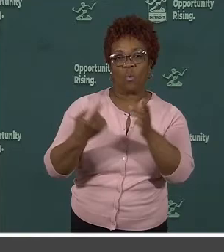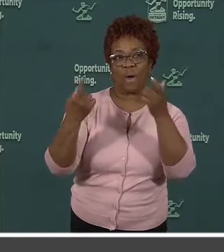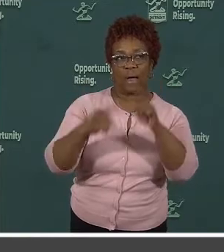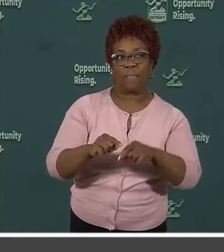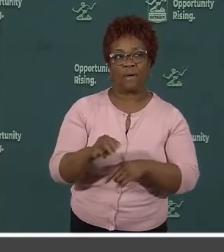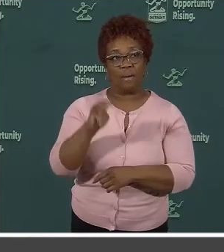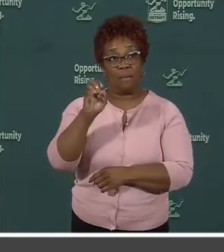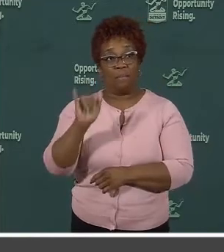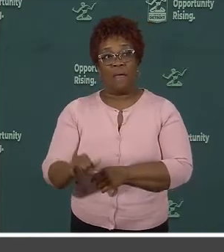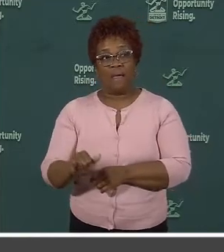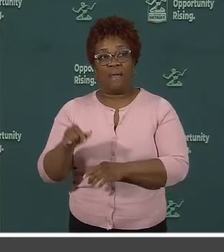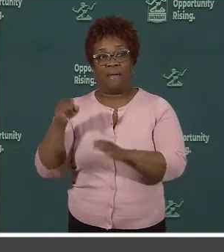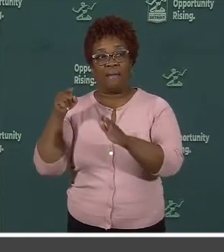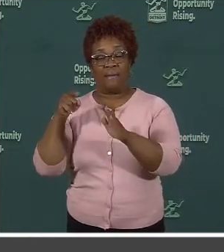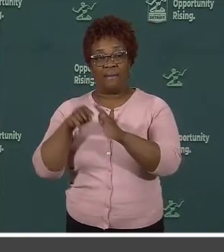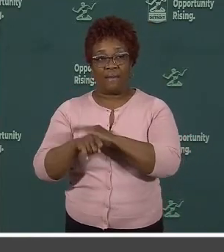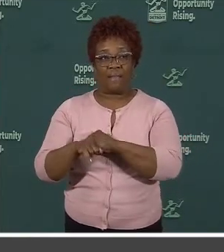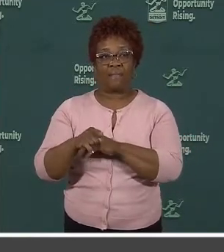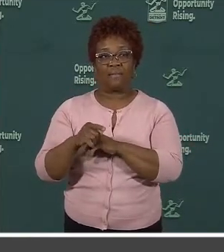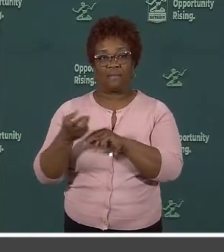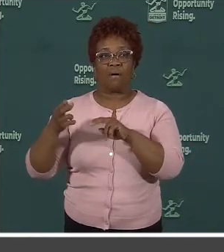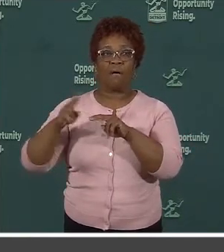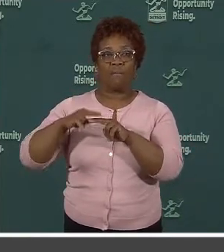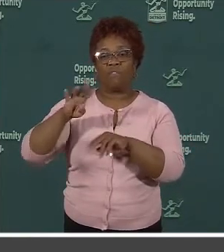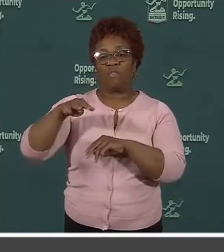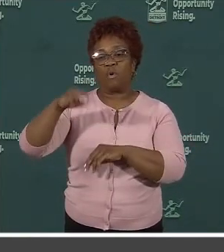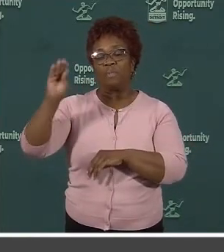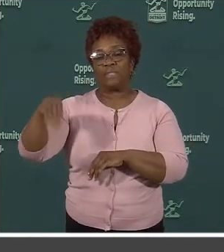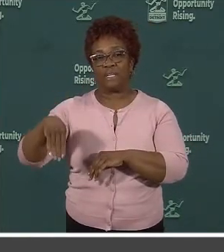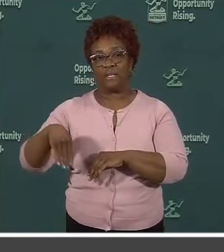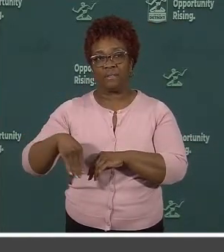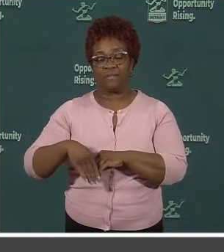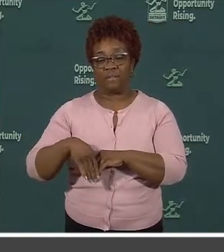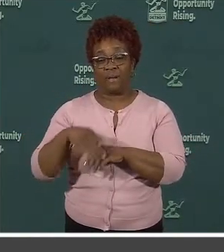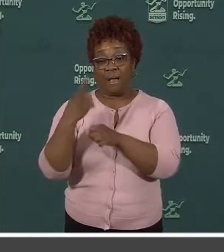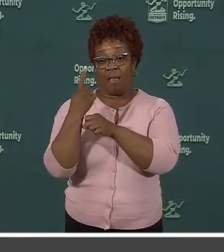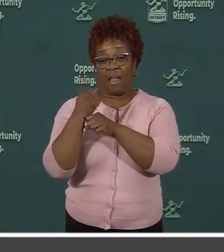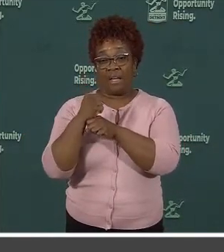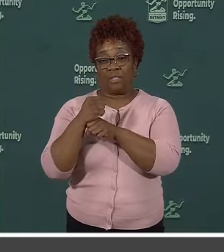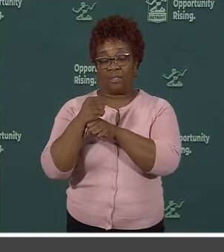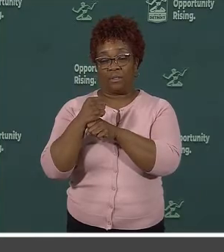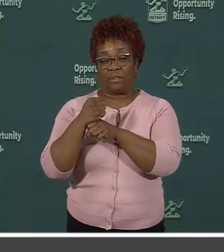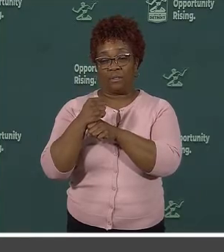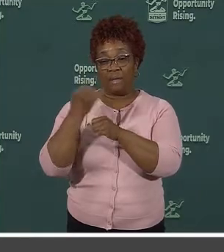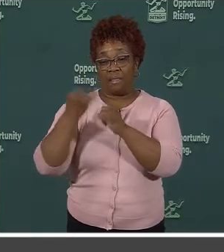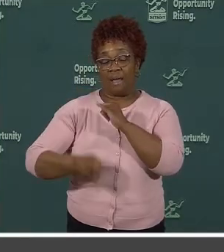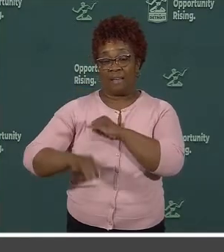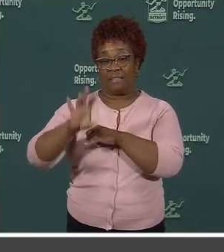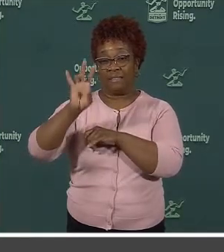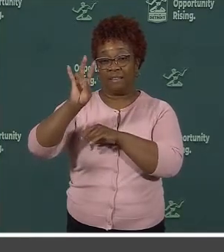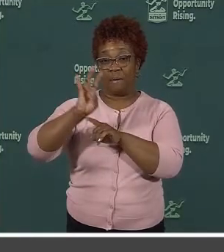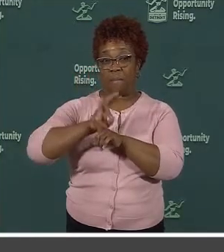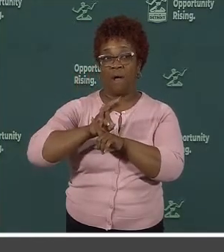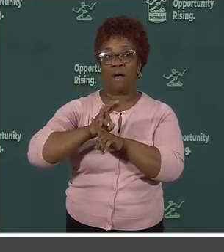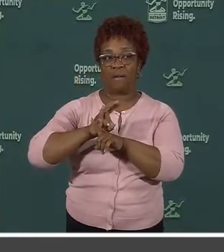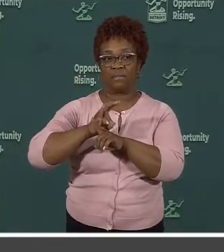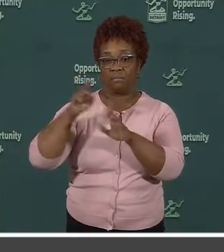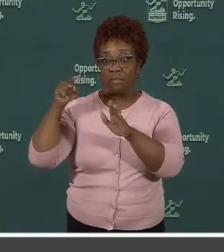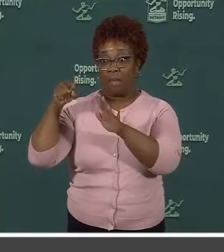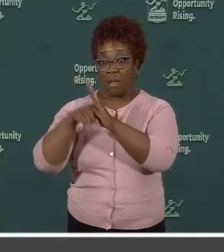FORTY FOUR PERCENT THE LAST SEVEN MONTHS OF LAST YEAR THESE ARE PUBLIC NUMBERS HOMICIDES DROPPED TWENTY THREE PERCENT